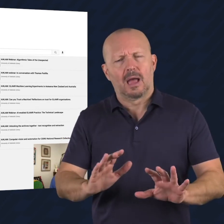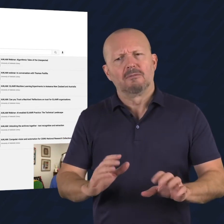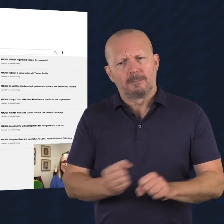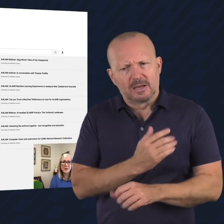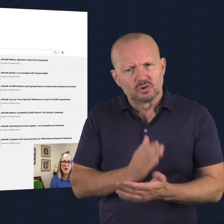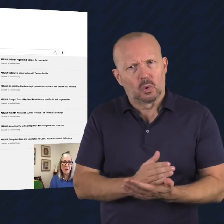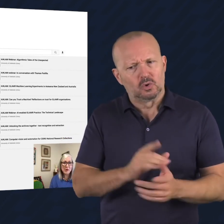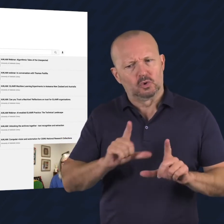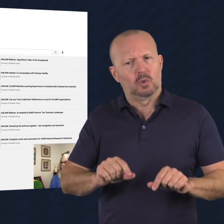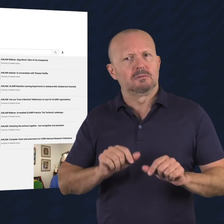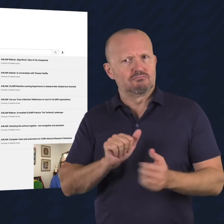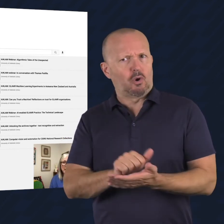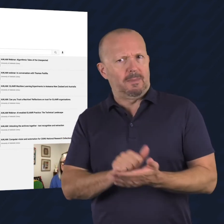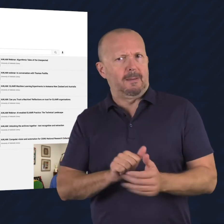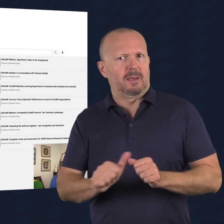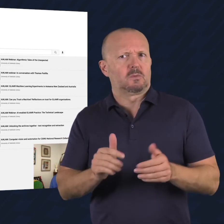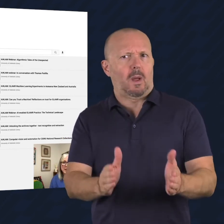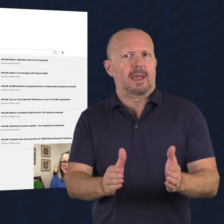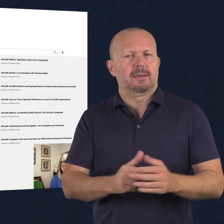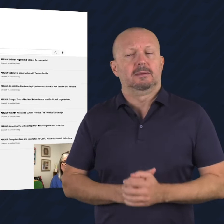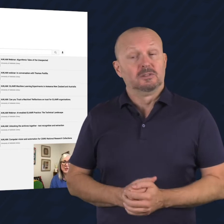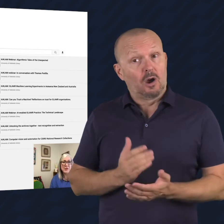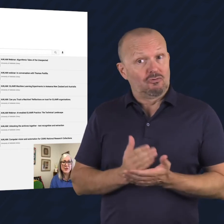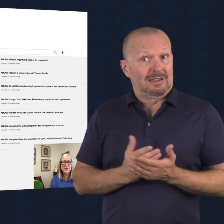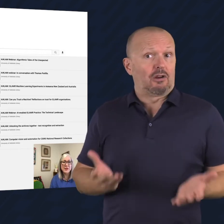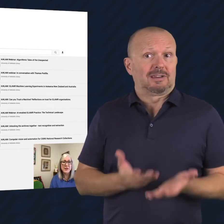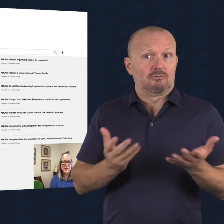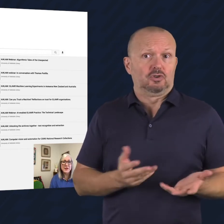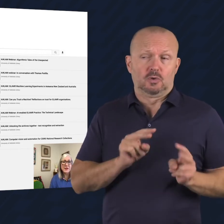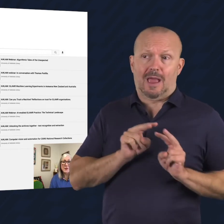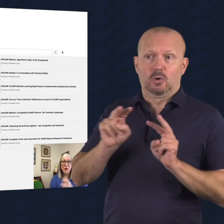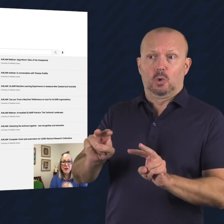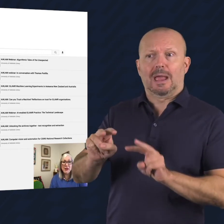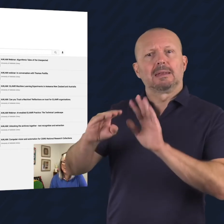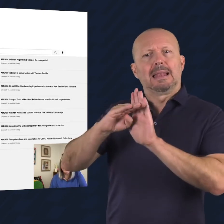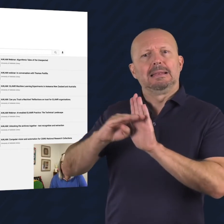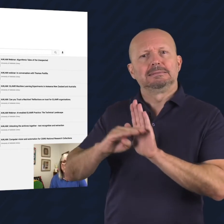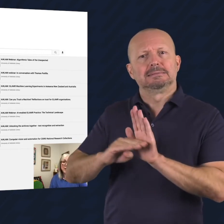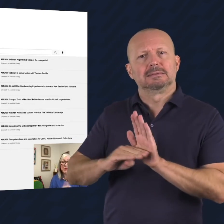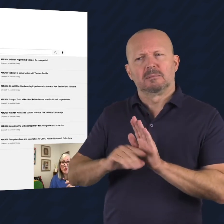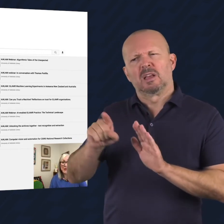is a pretty central part of data curation. So, I really encourage you to go and have a look at that